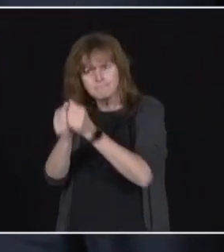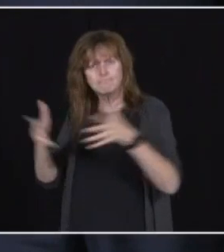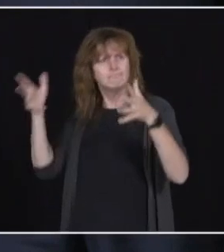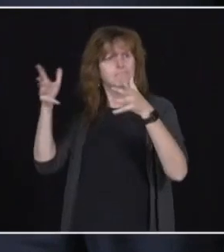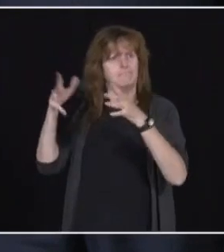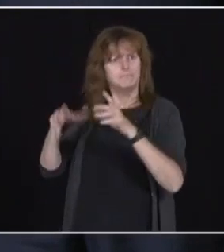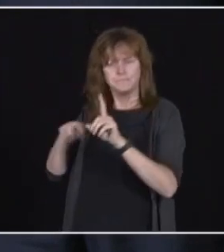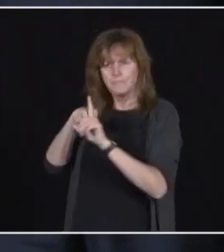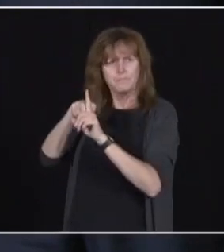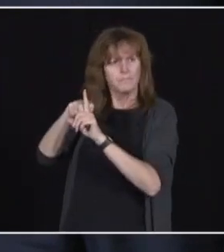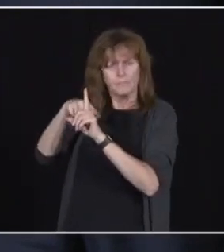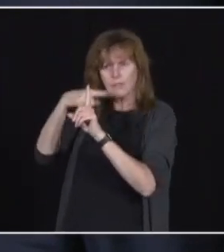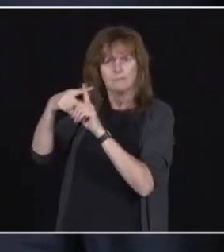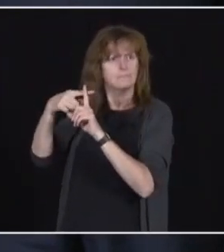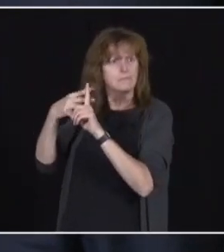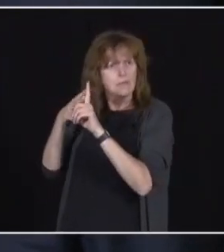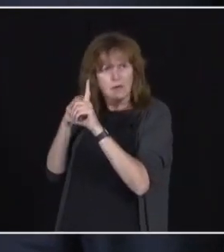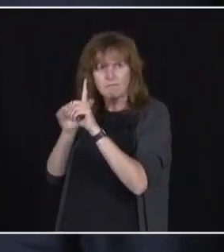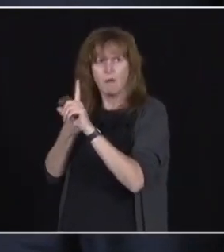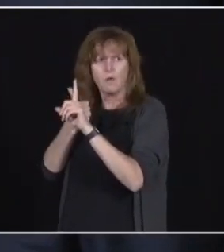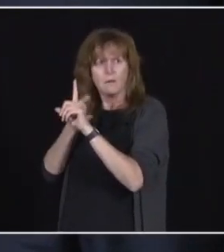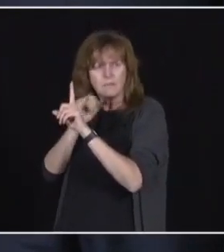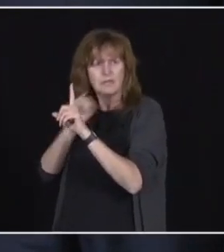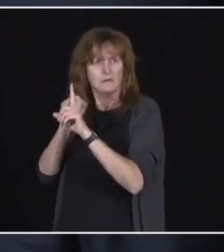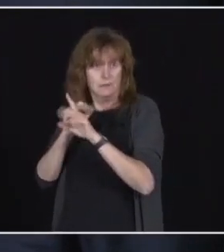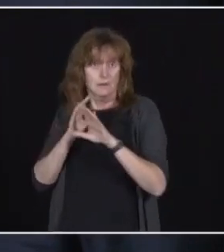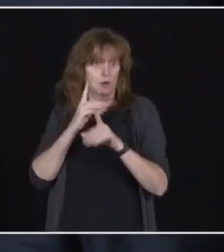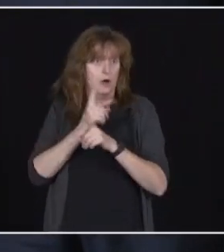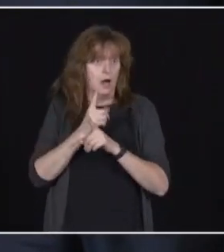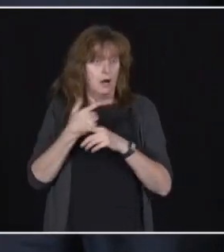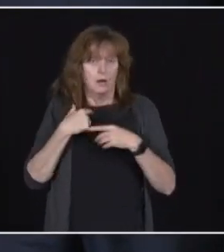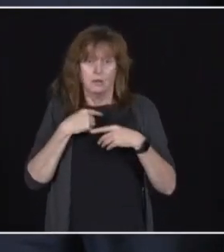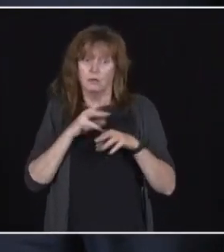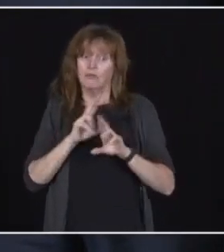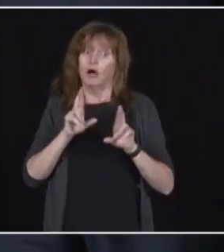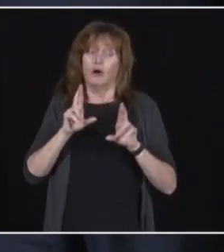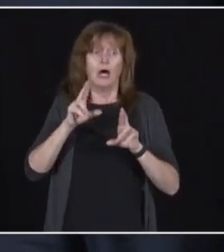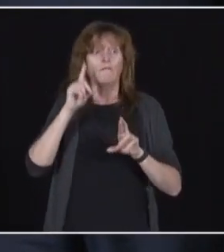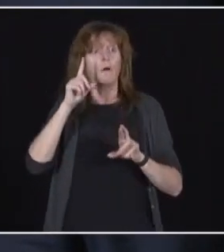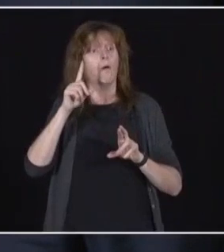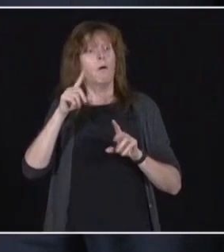We want to modernize our system at the same time as we increase the case and contact management strategy.